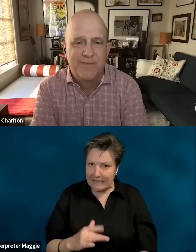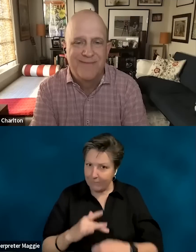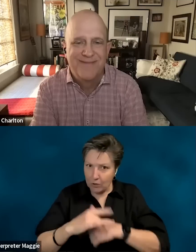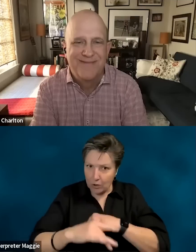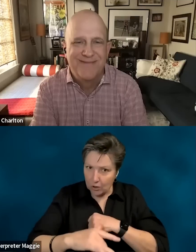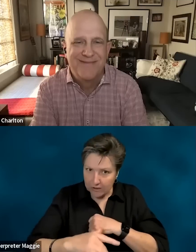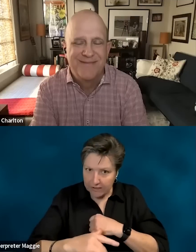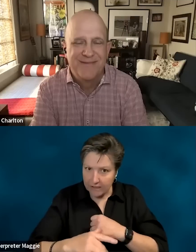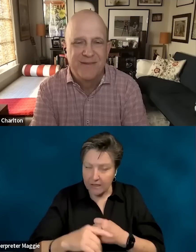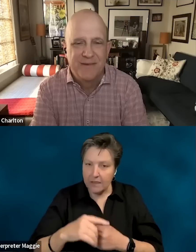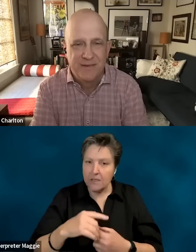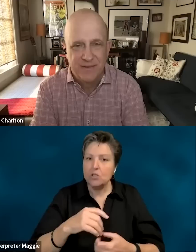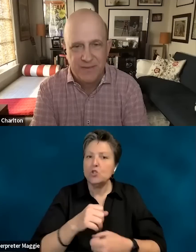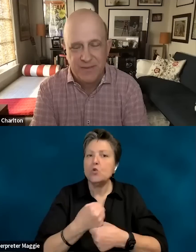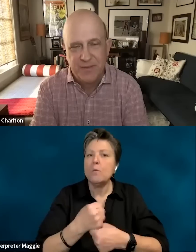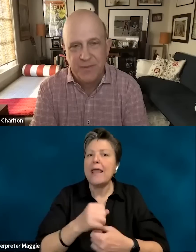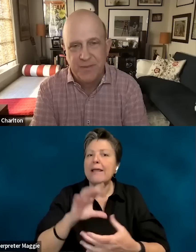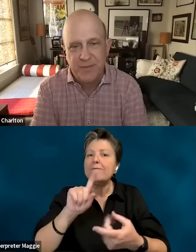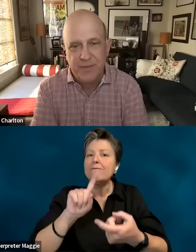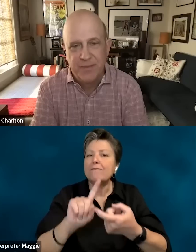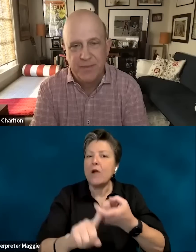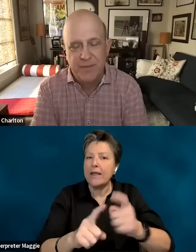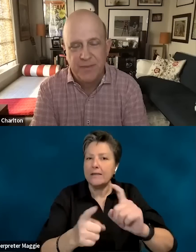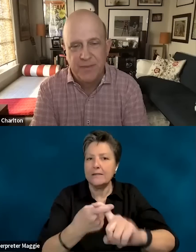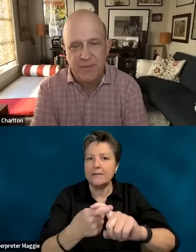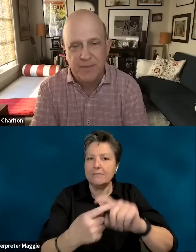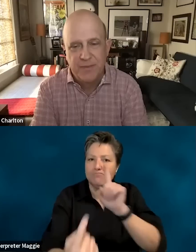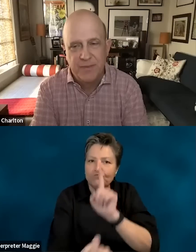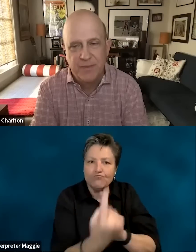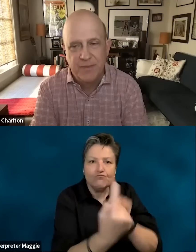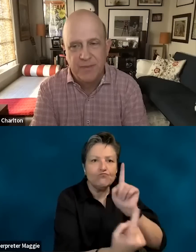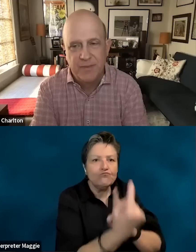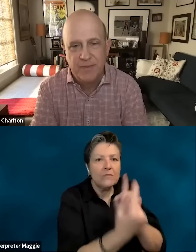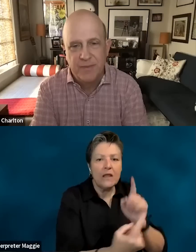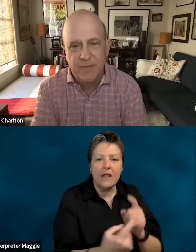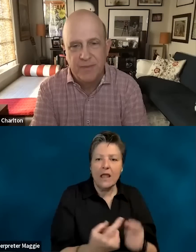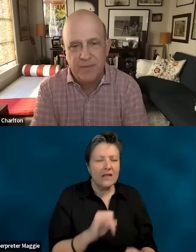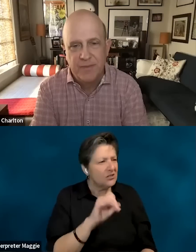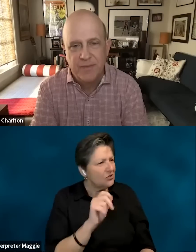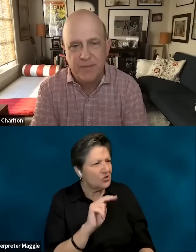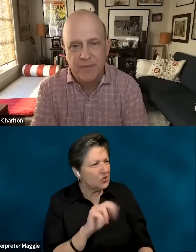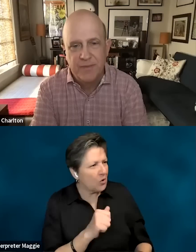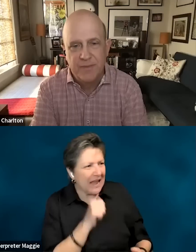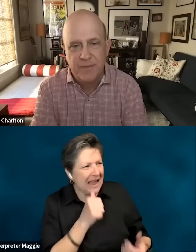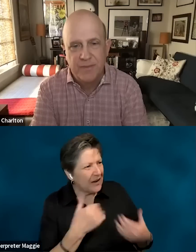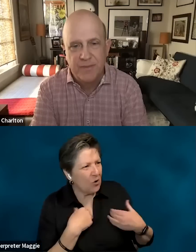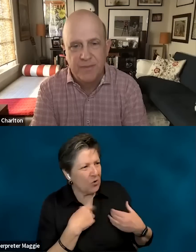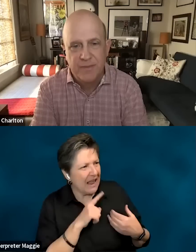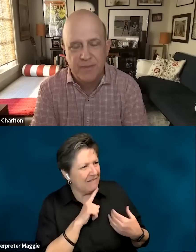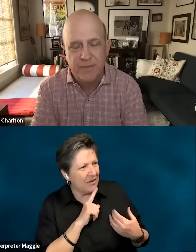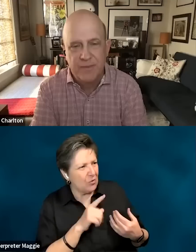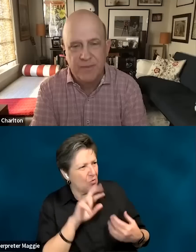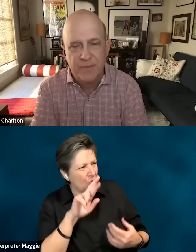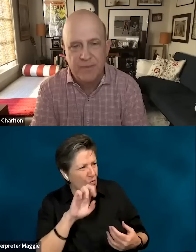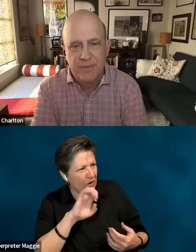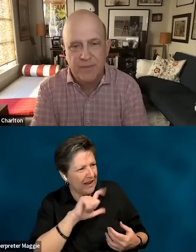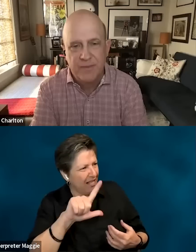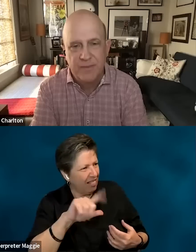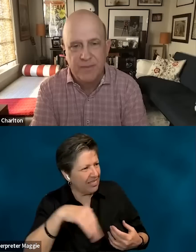So I think that's where the relationship building piece comes where someone's like, well, Jona, I don't even have a reel yet, I don't even have head shots." I'm like, "Great,